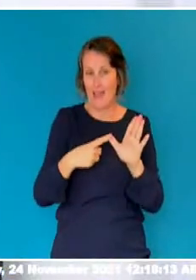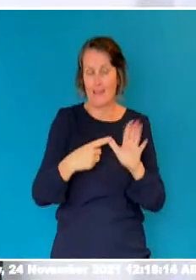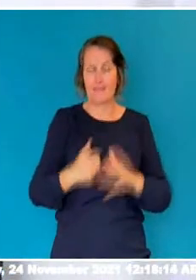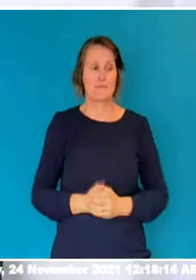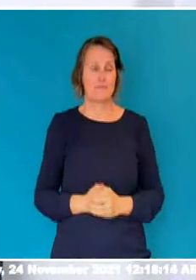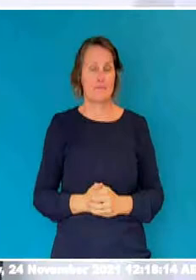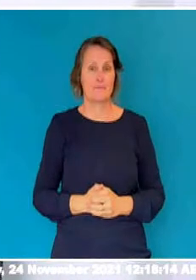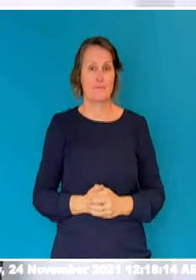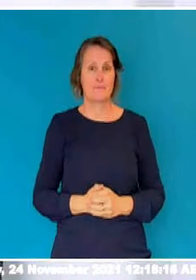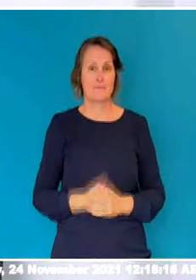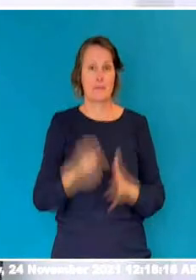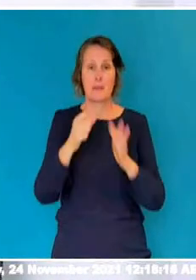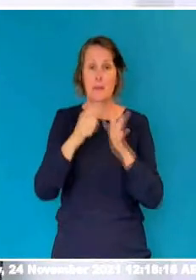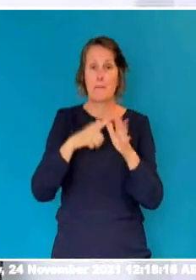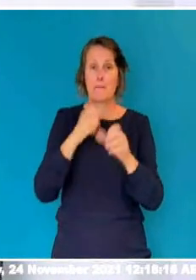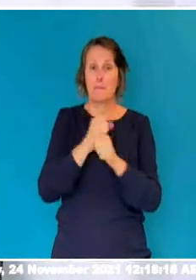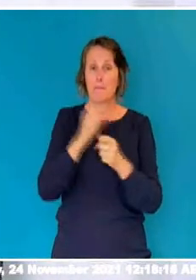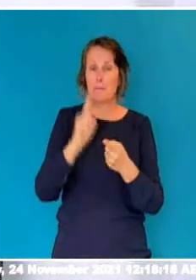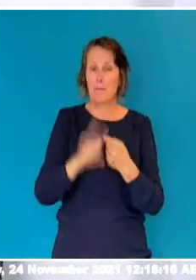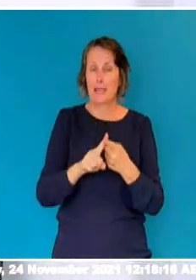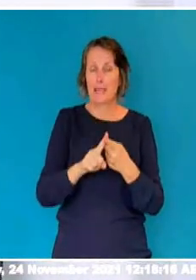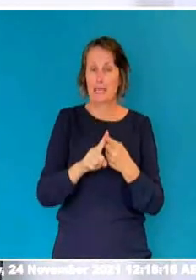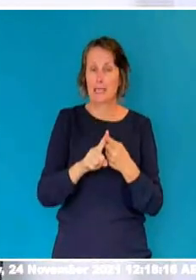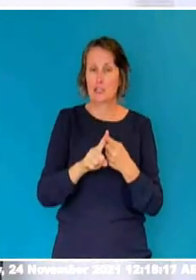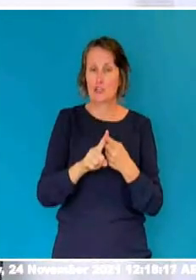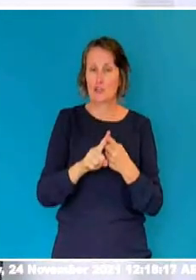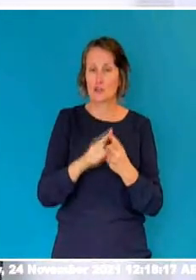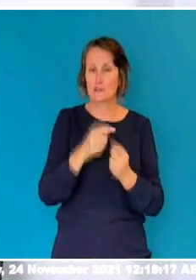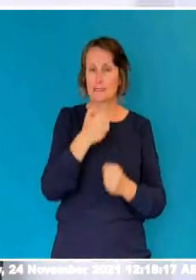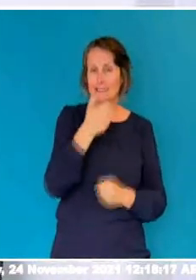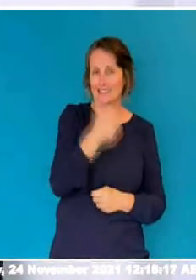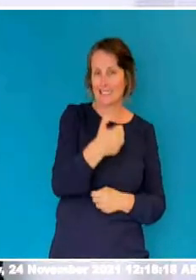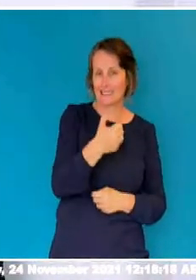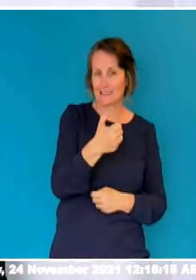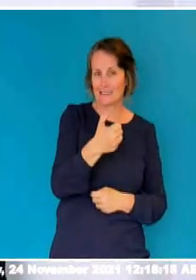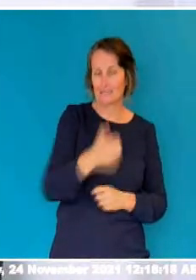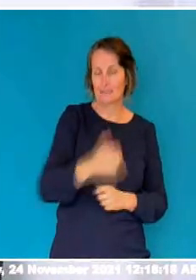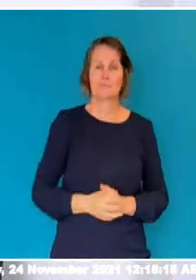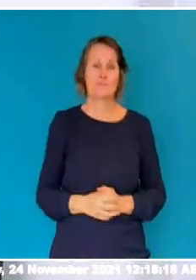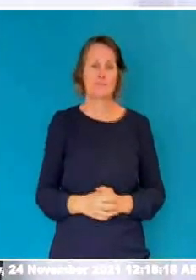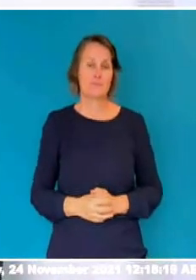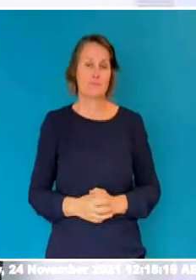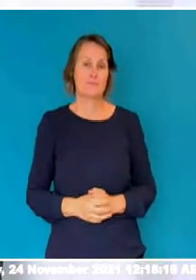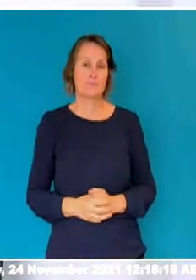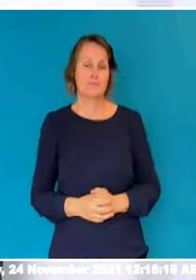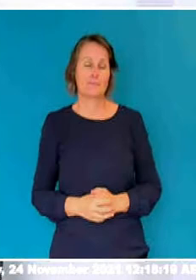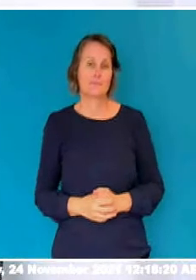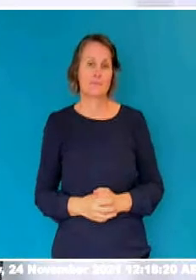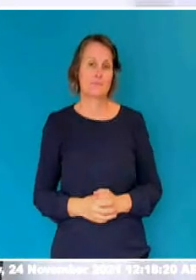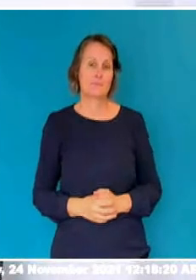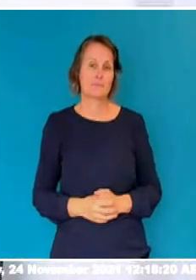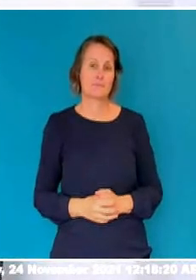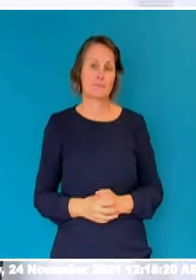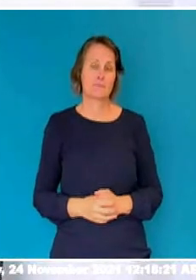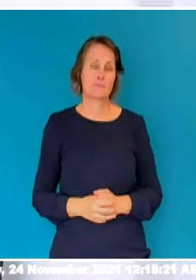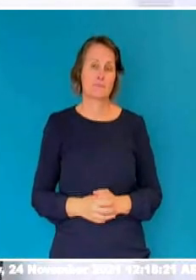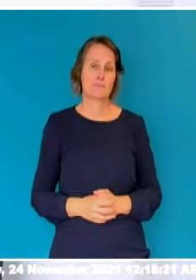On page 6 of this document, we are in a section that's